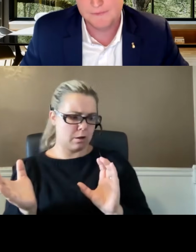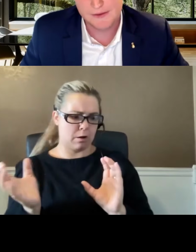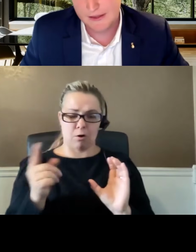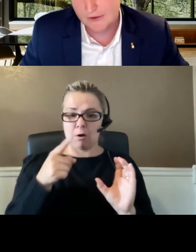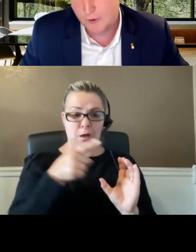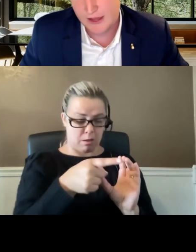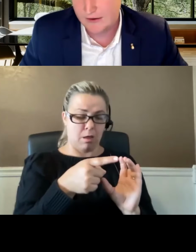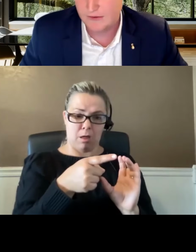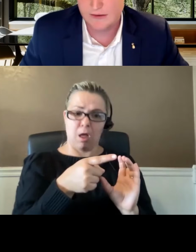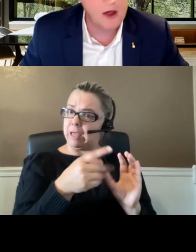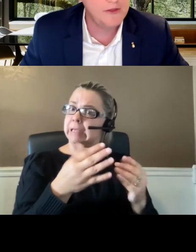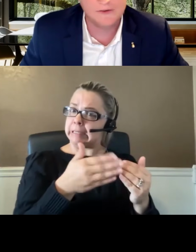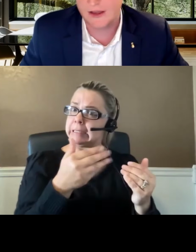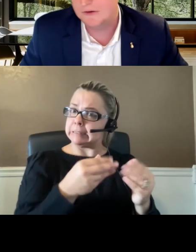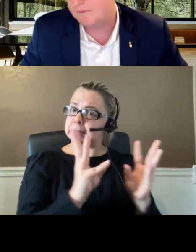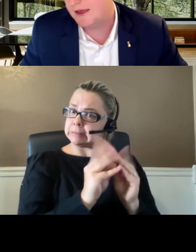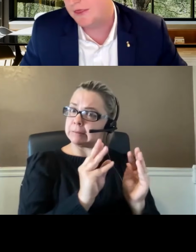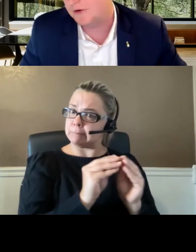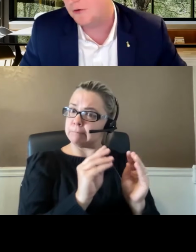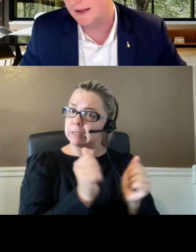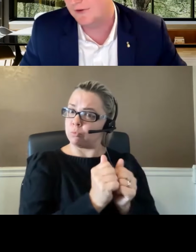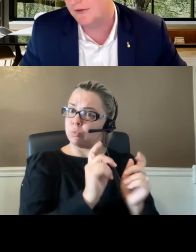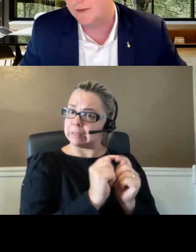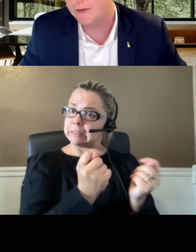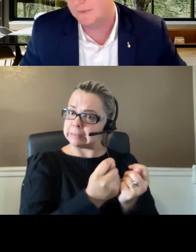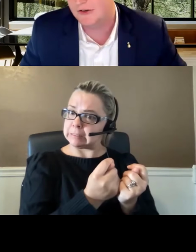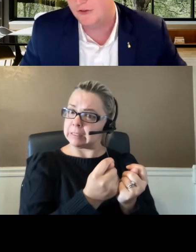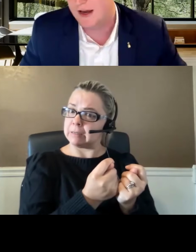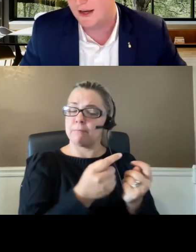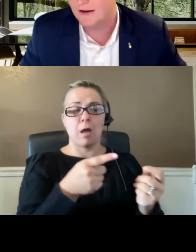these folks had it, all their designers have been through a level of accessibility training,